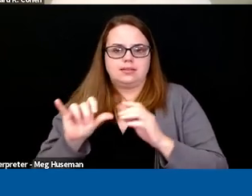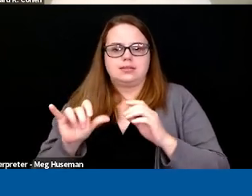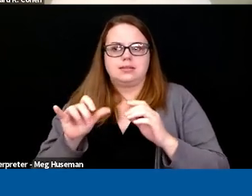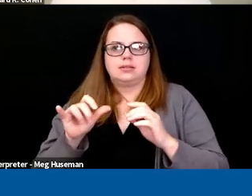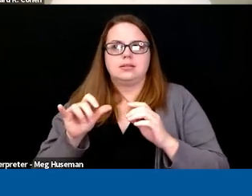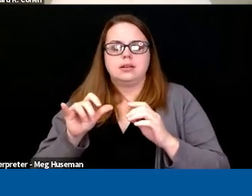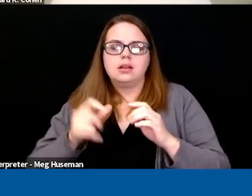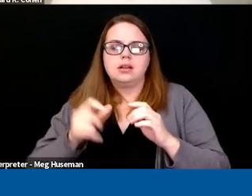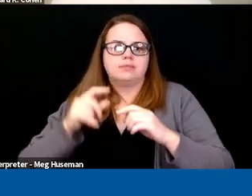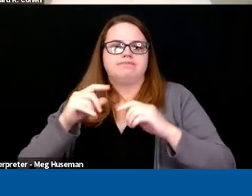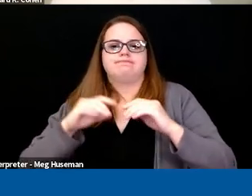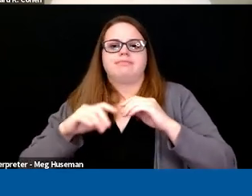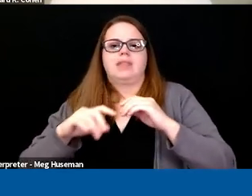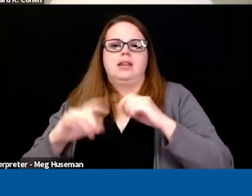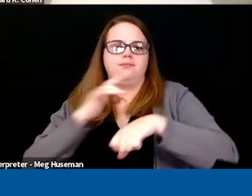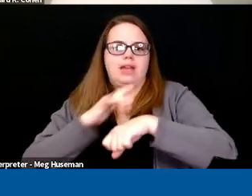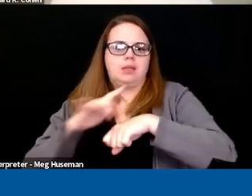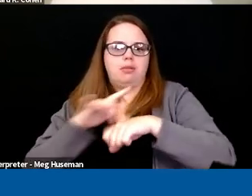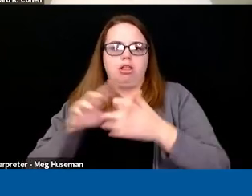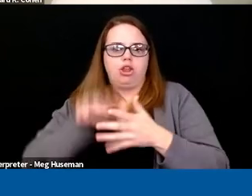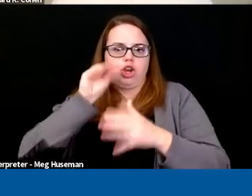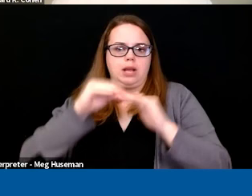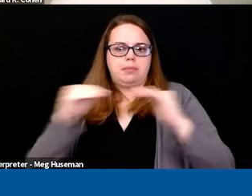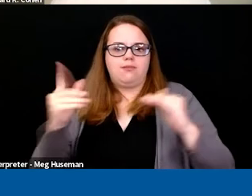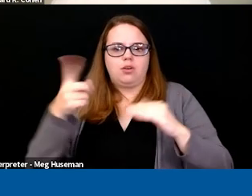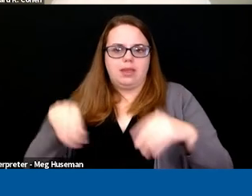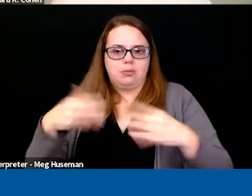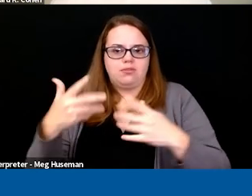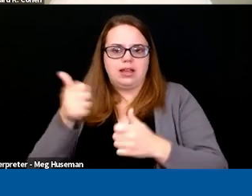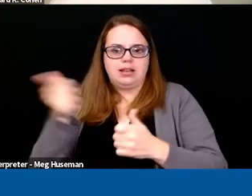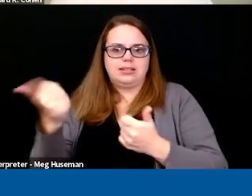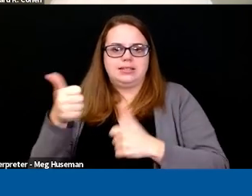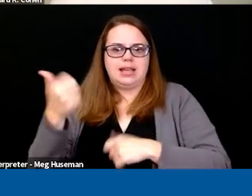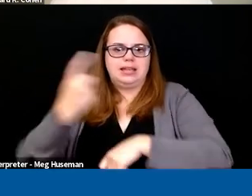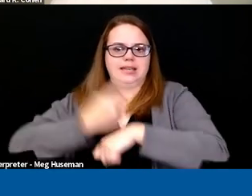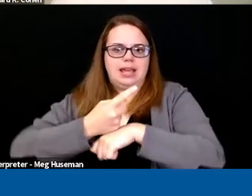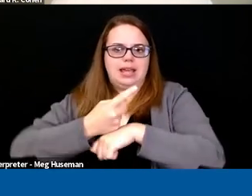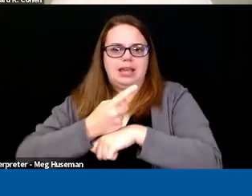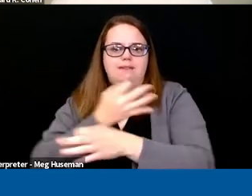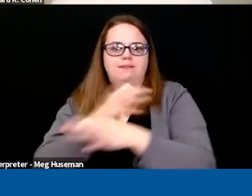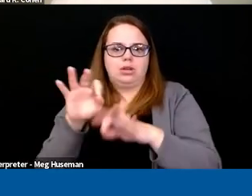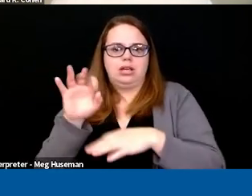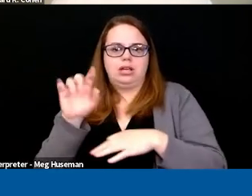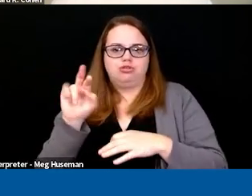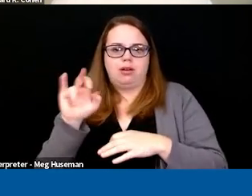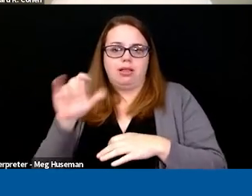They do provide a 10 day trial for free, which, 10 days, if you're dedicated,